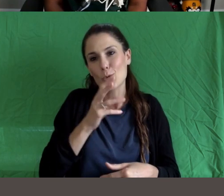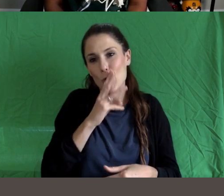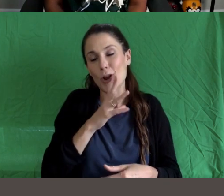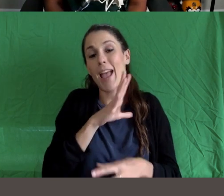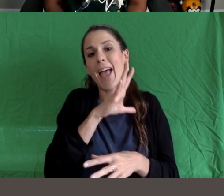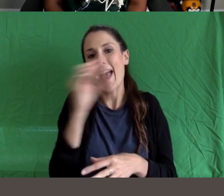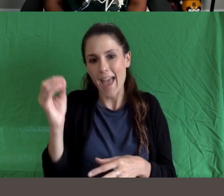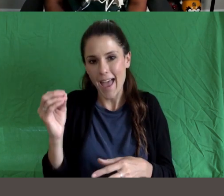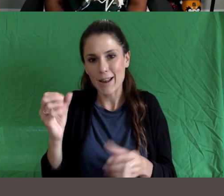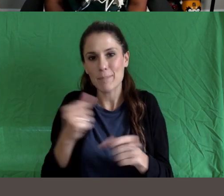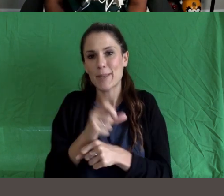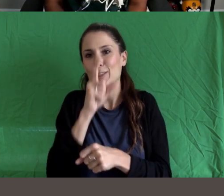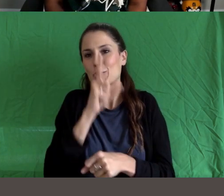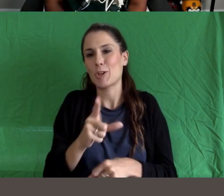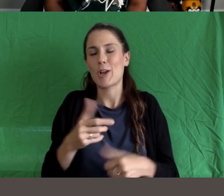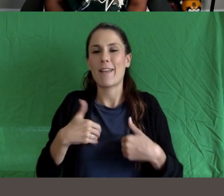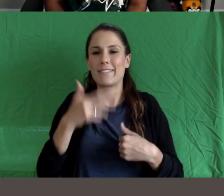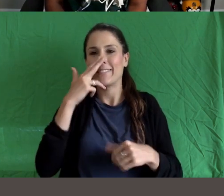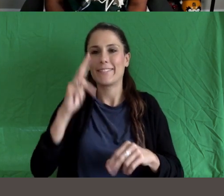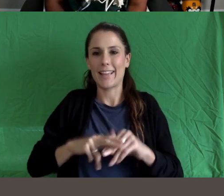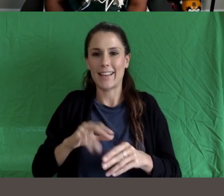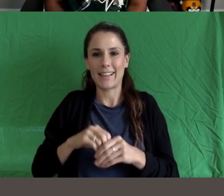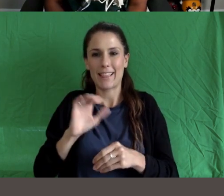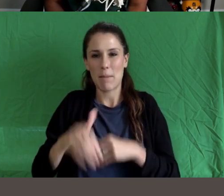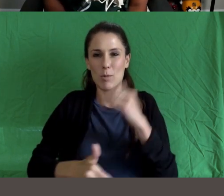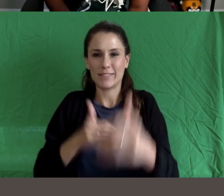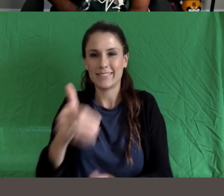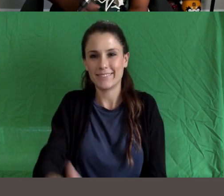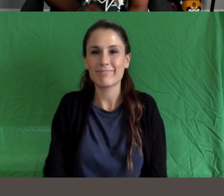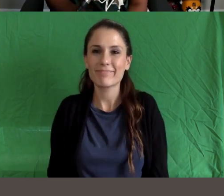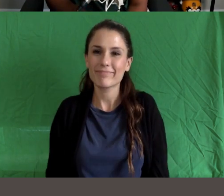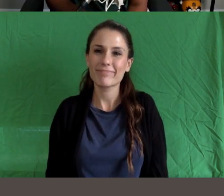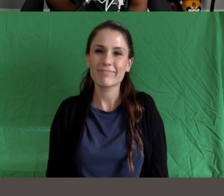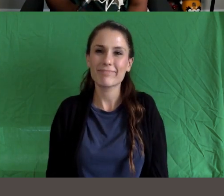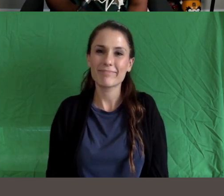process. Thank you.